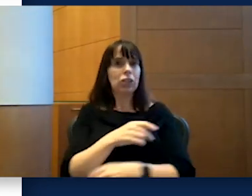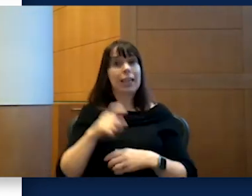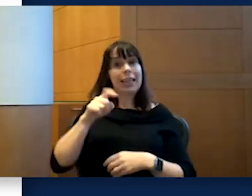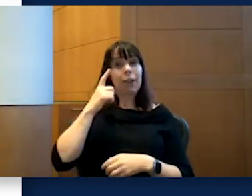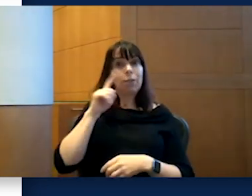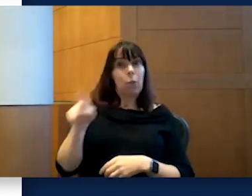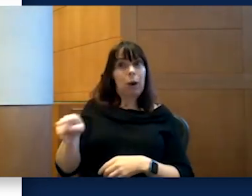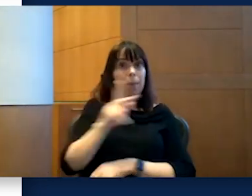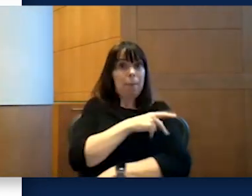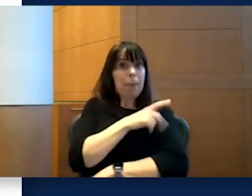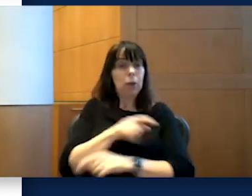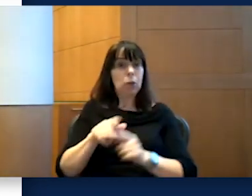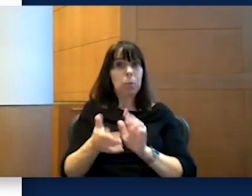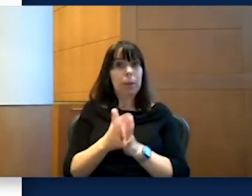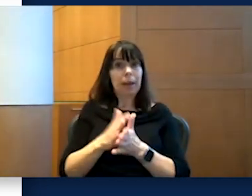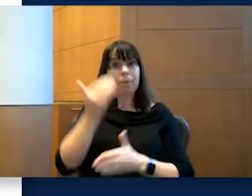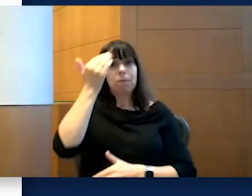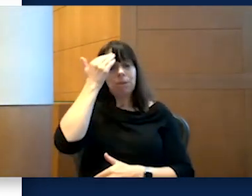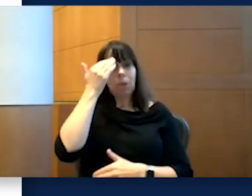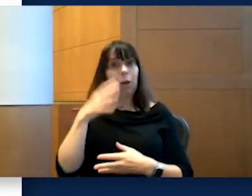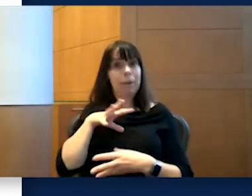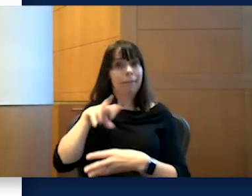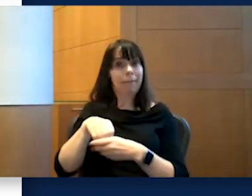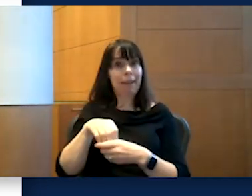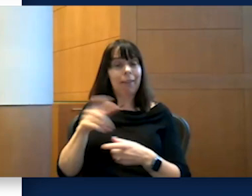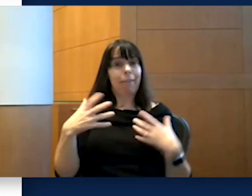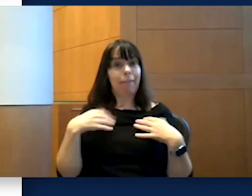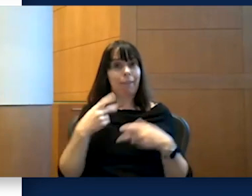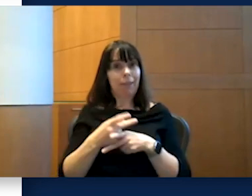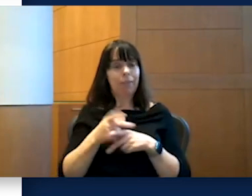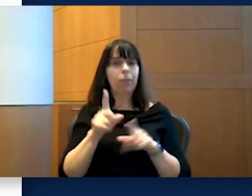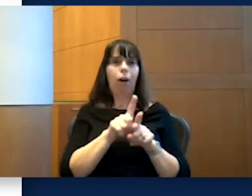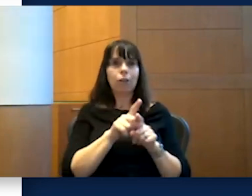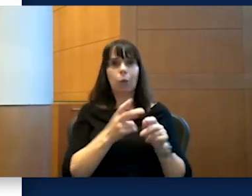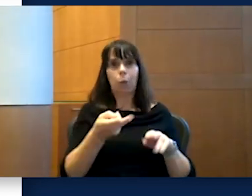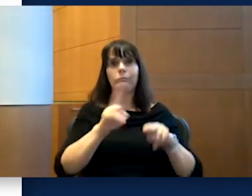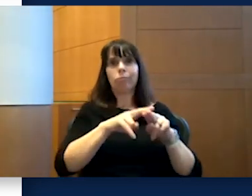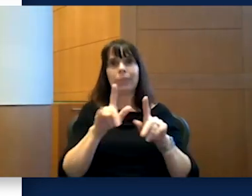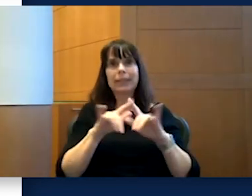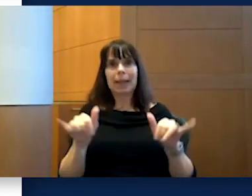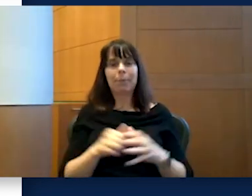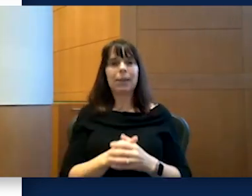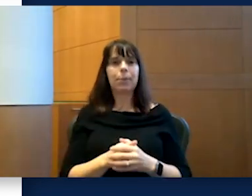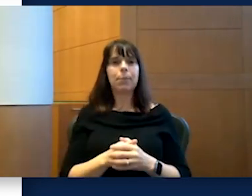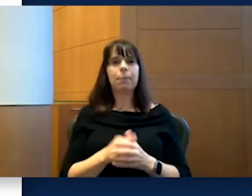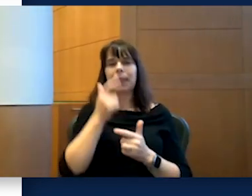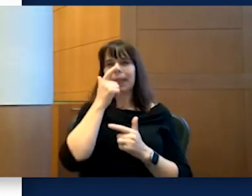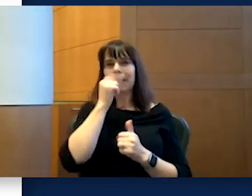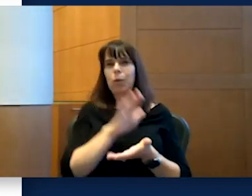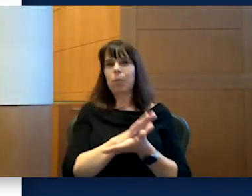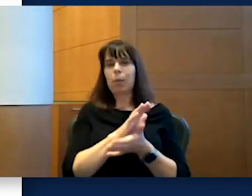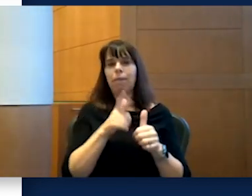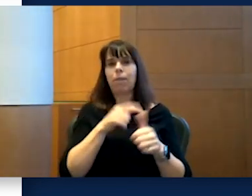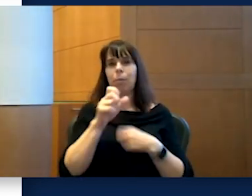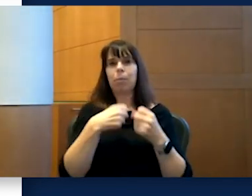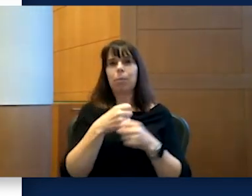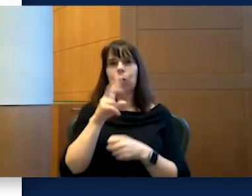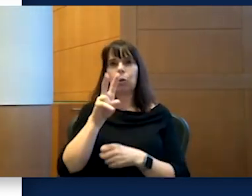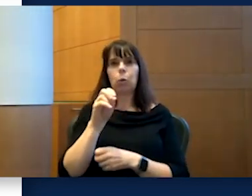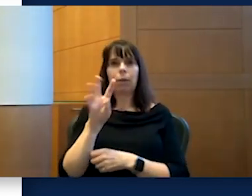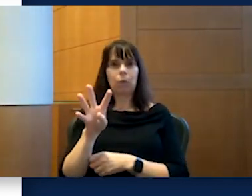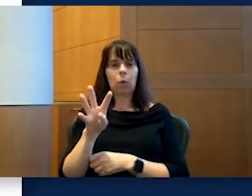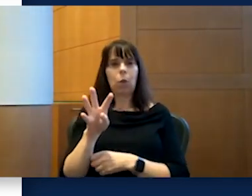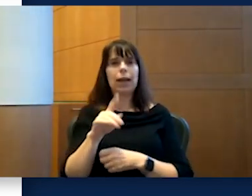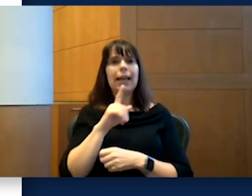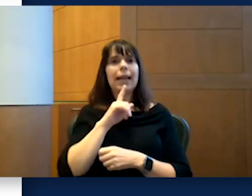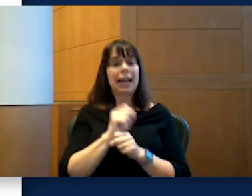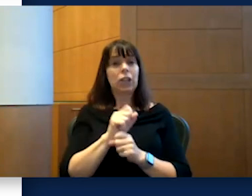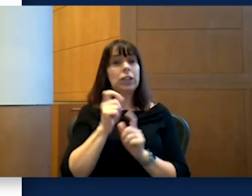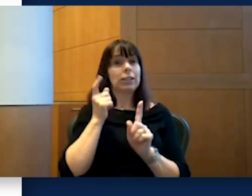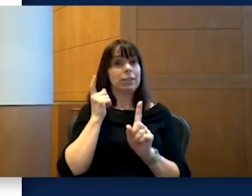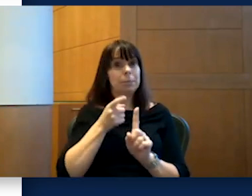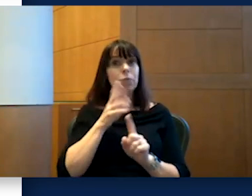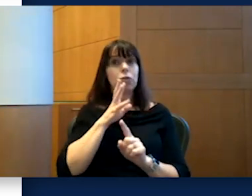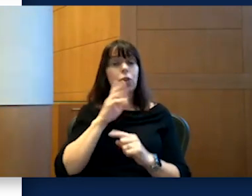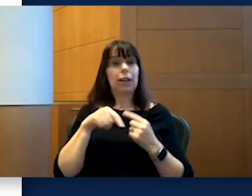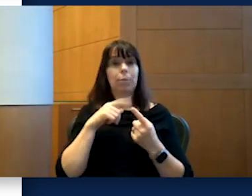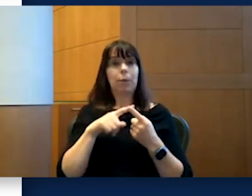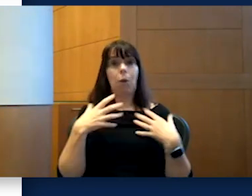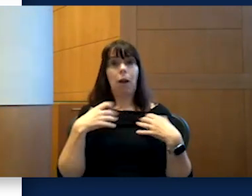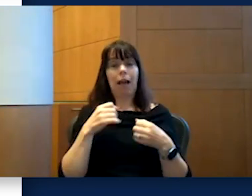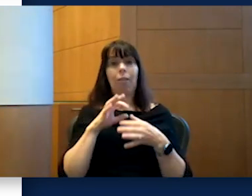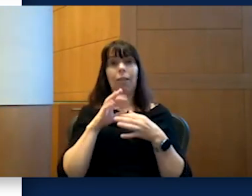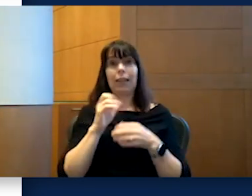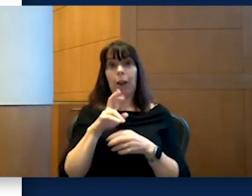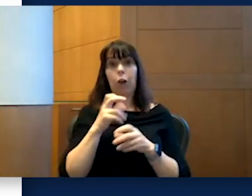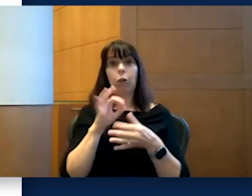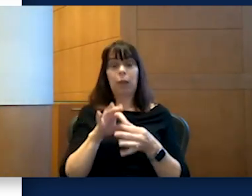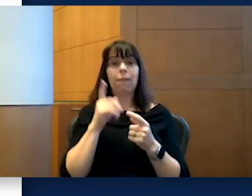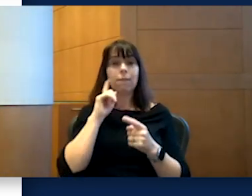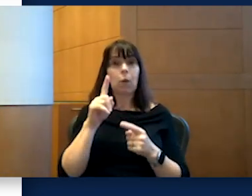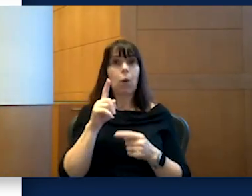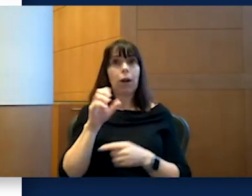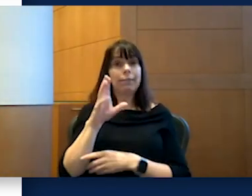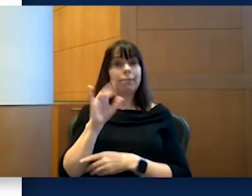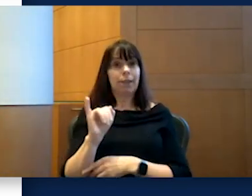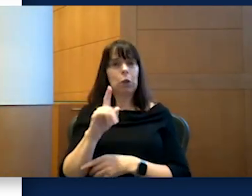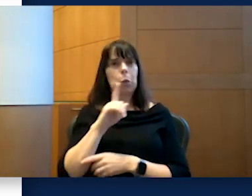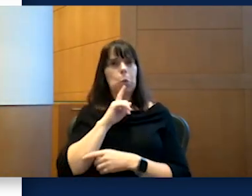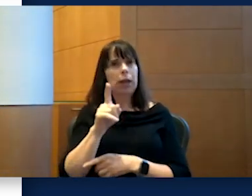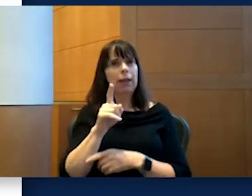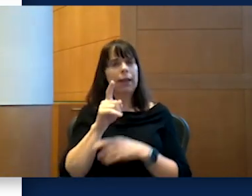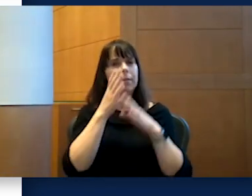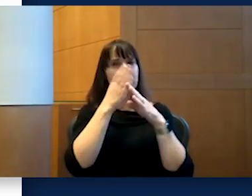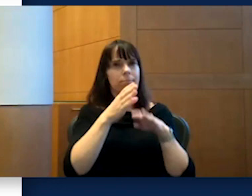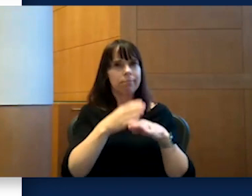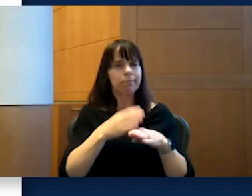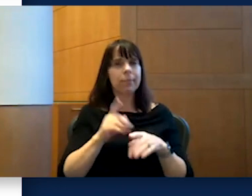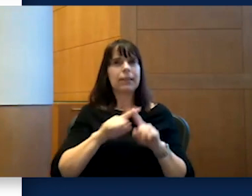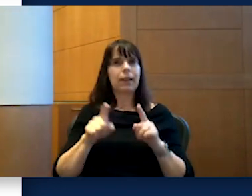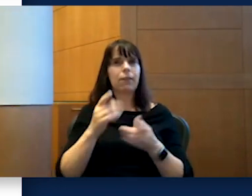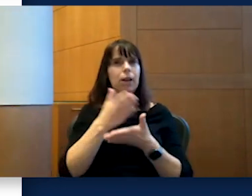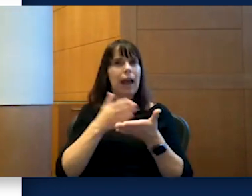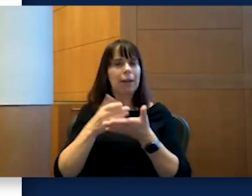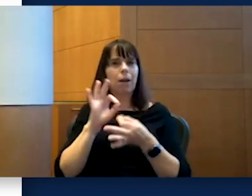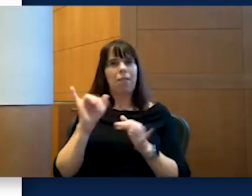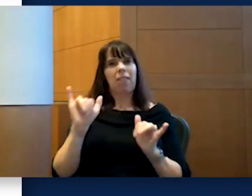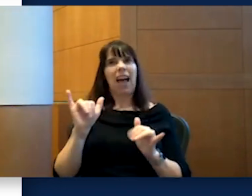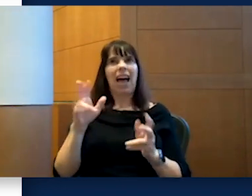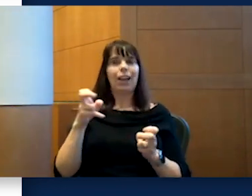And there was an interesting happy from 2004 that was actually specifically focused on healthcare le lated spinal cord injury and it really broke down different aspects of paternalism versus patient engagement, which I really liked.